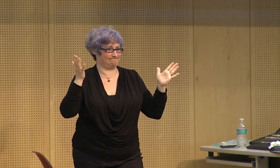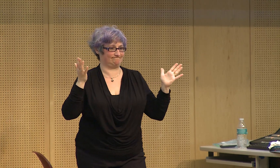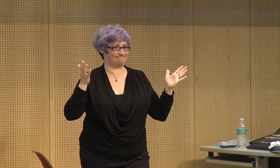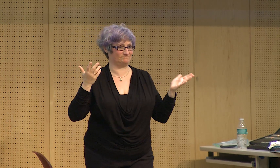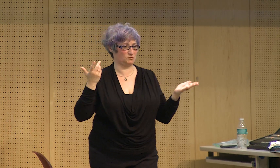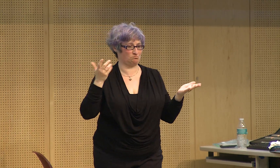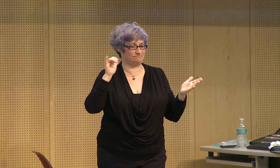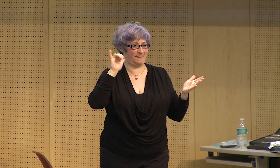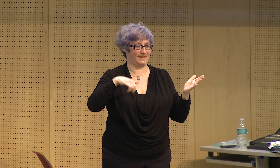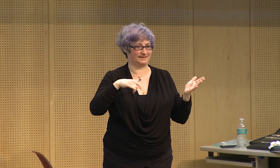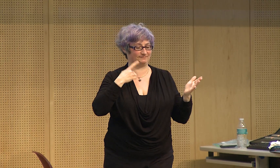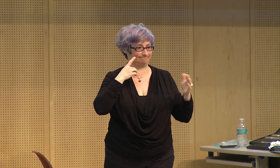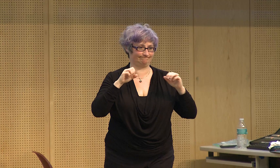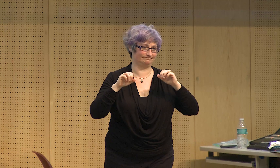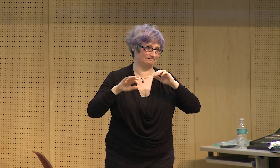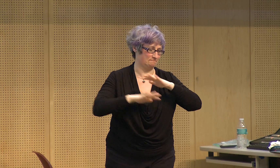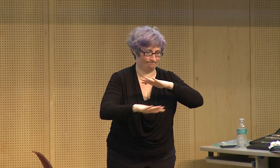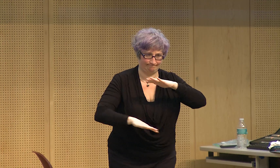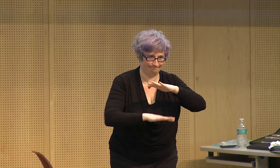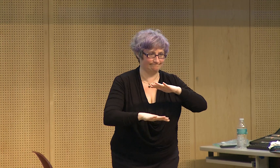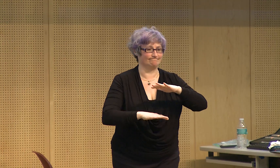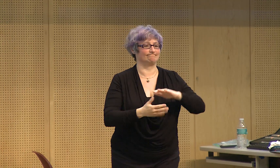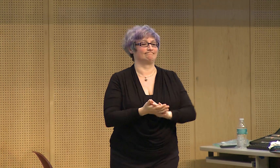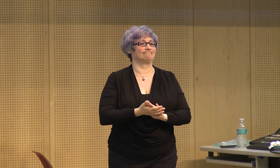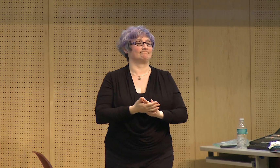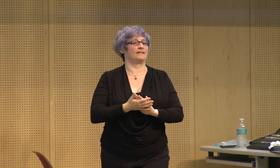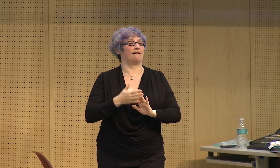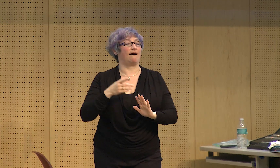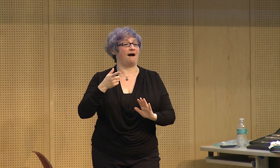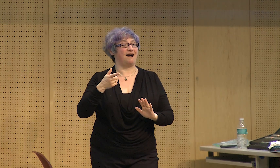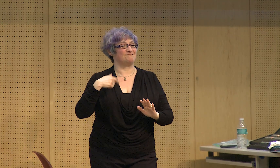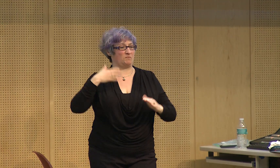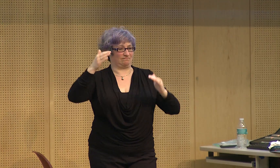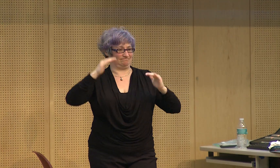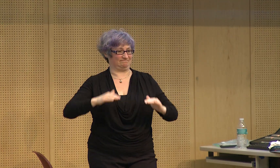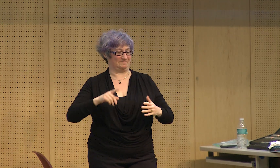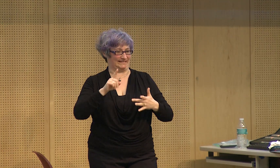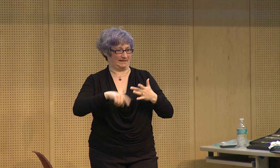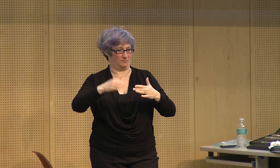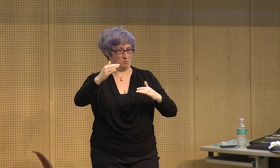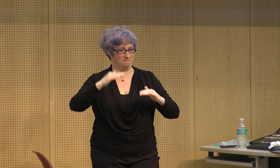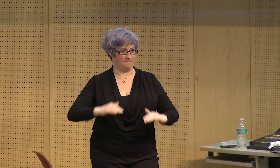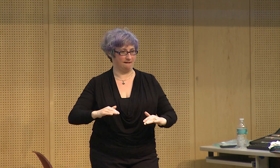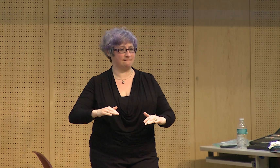That's the gift of sign language. And that is my foundation.